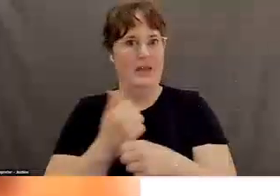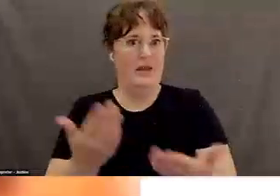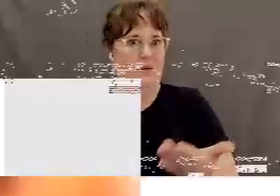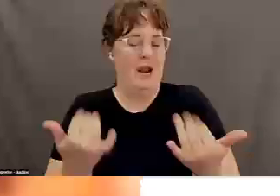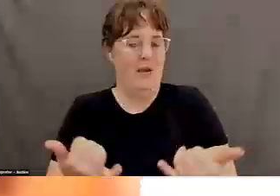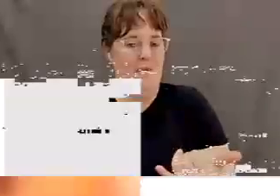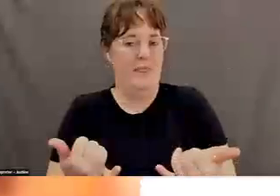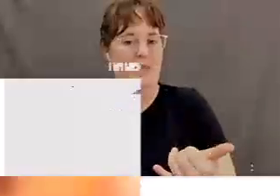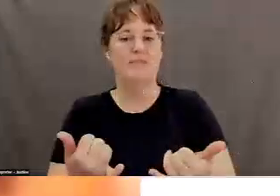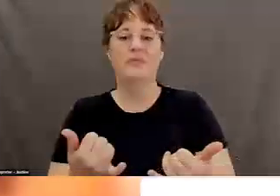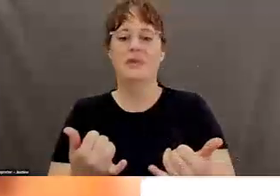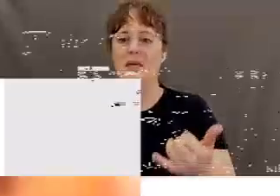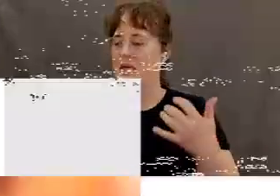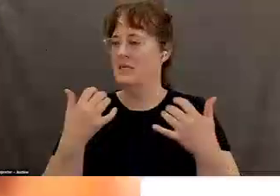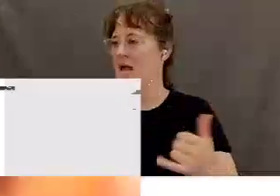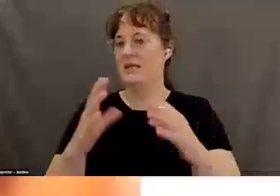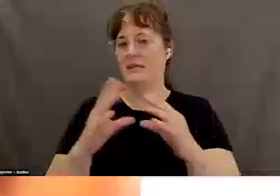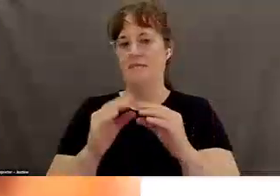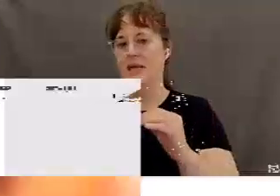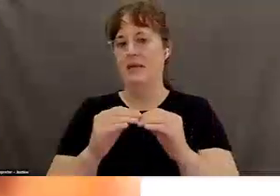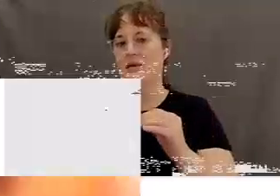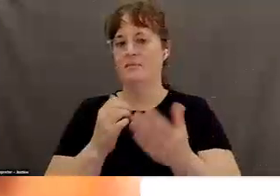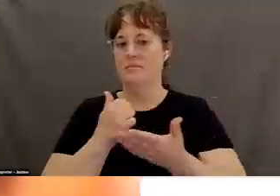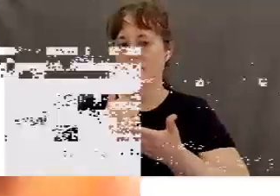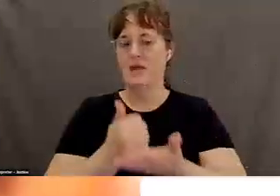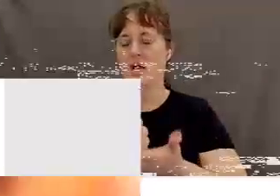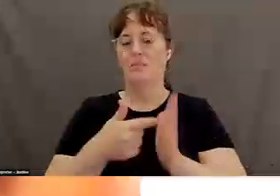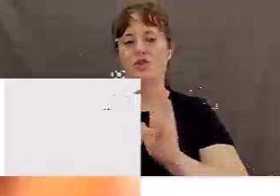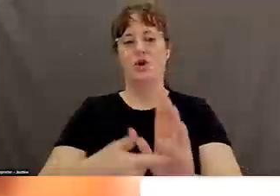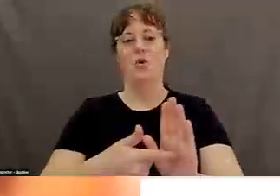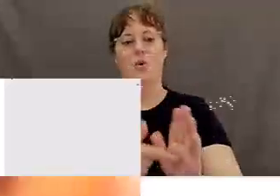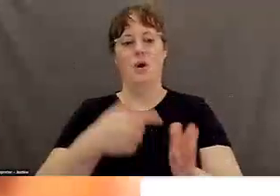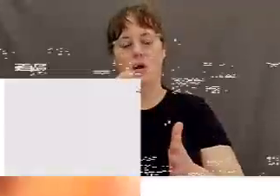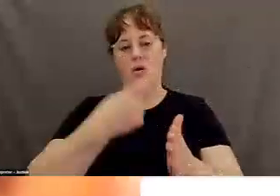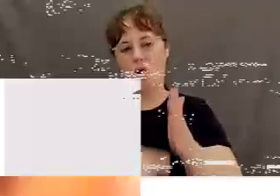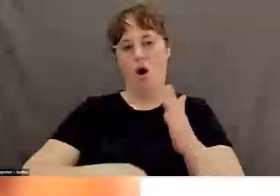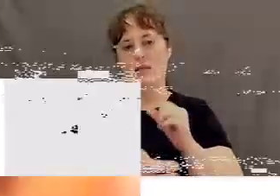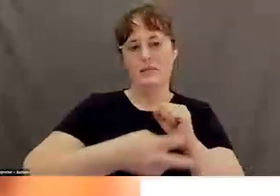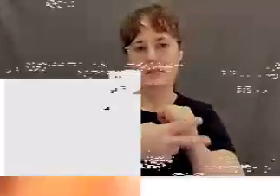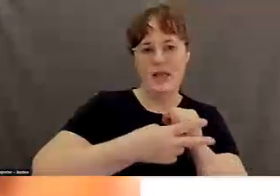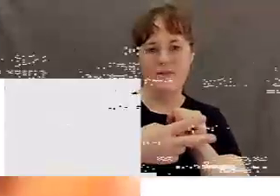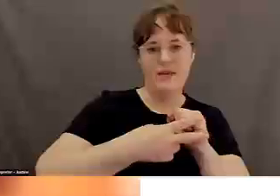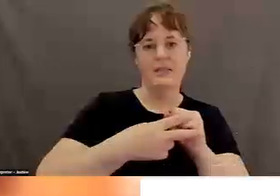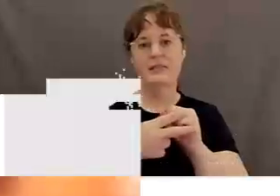Boardroom: Today's meeting helps illustrate the cost savings and long-term value of continuing to move forward on this project. Thank you.